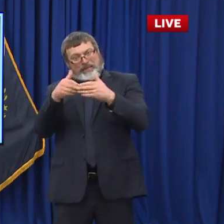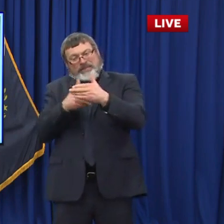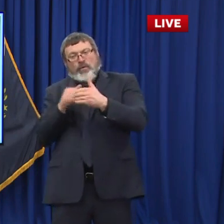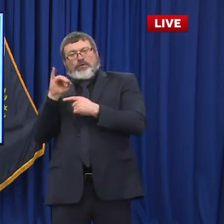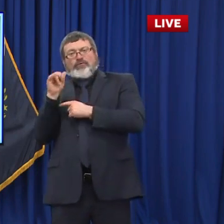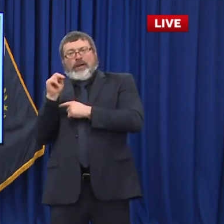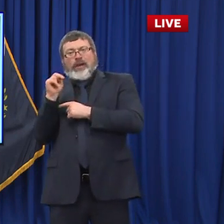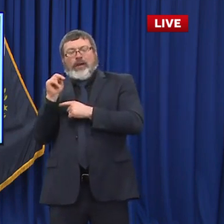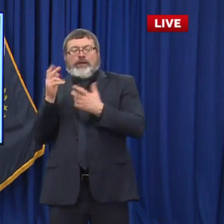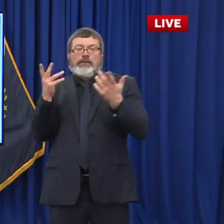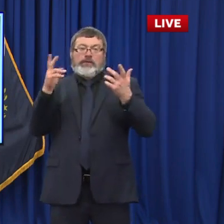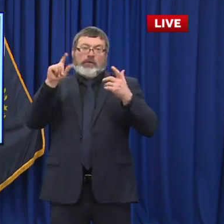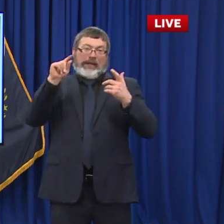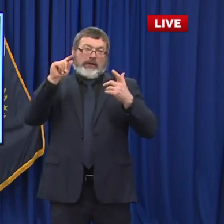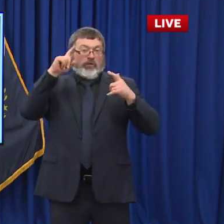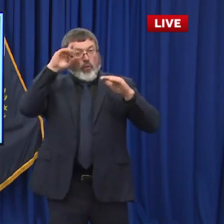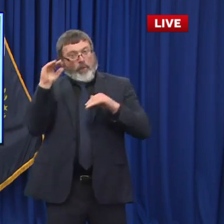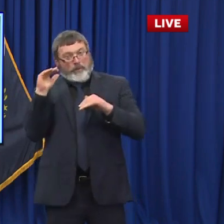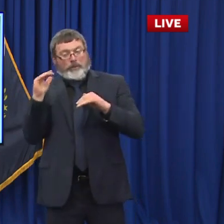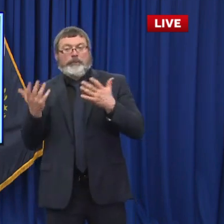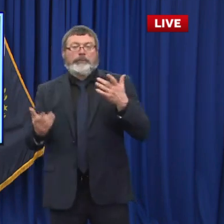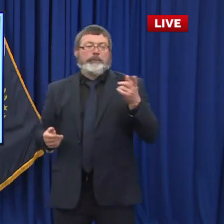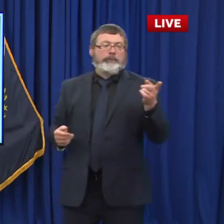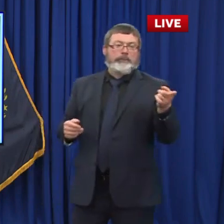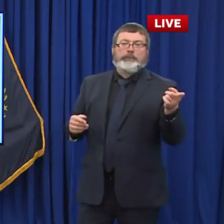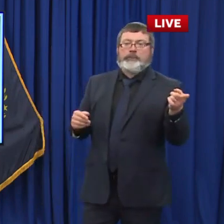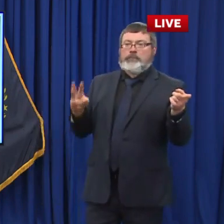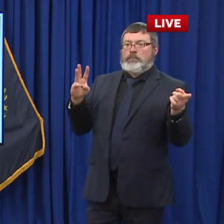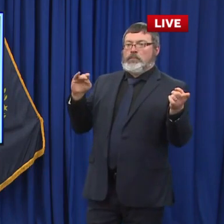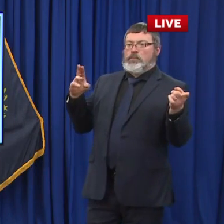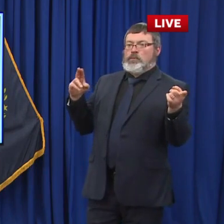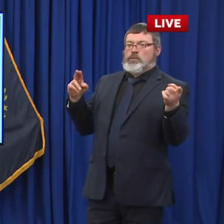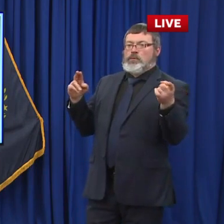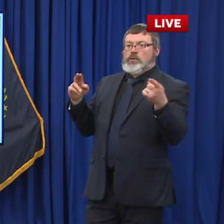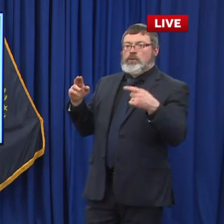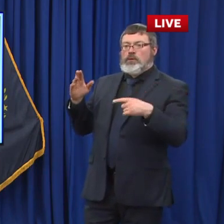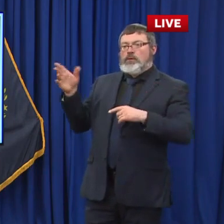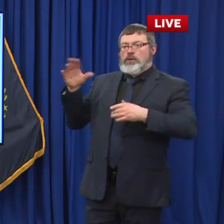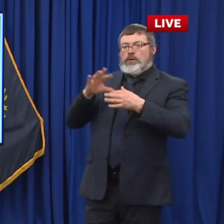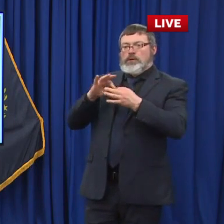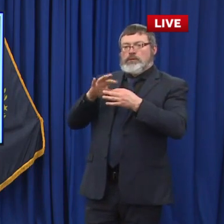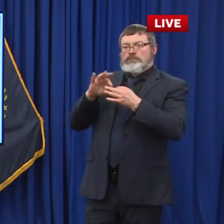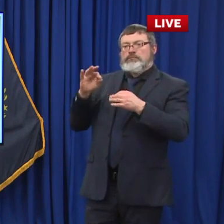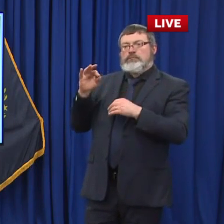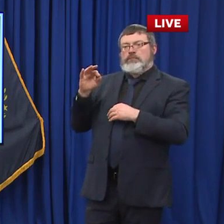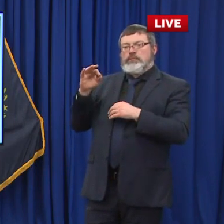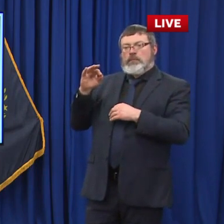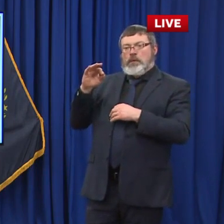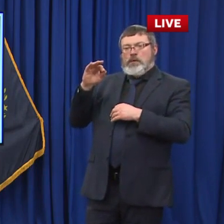NOT SURE. BUT THE CONGRESS AND SENATE COULD STAND UP BEFORE THEN.